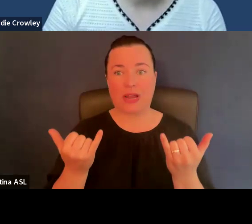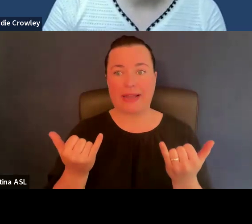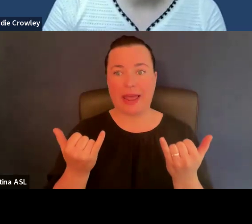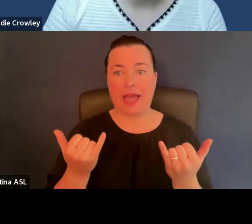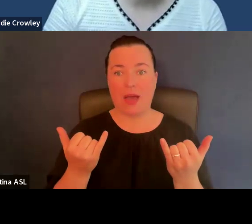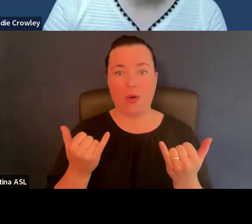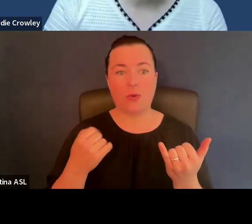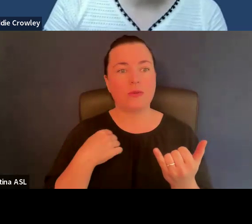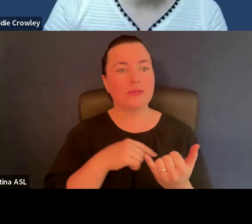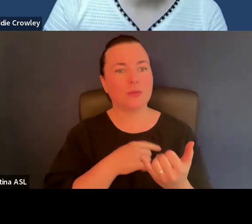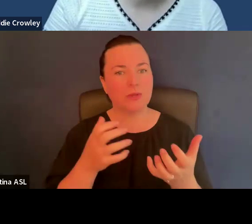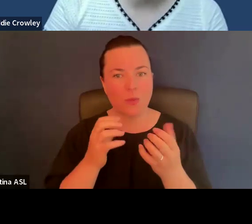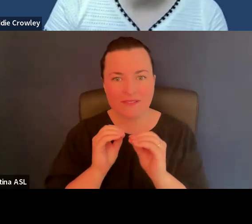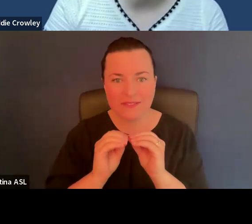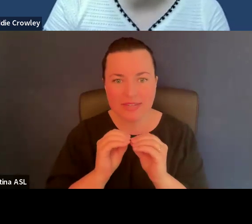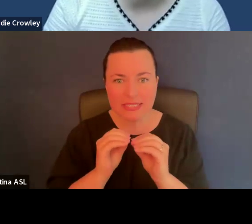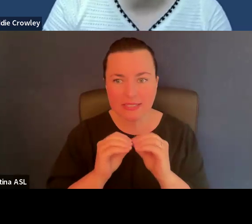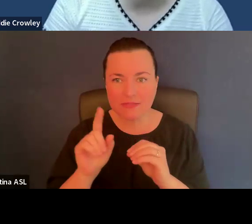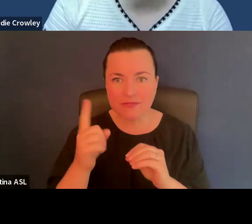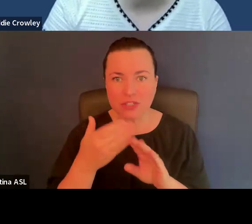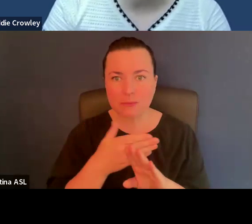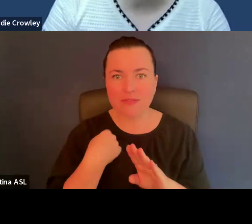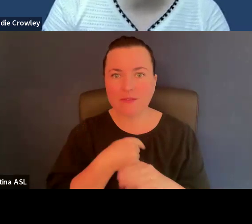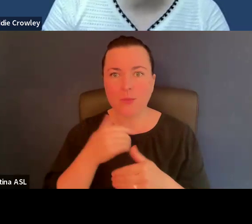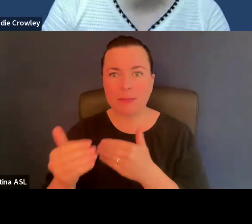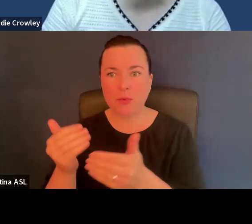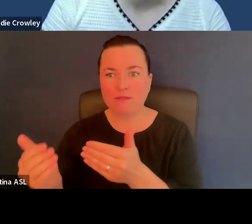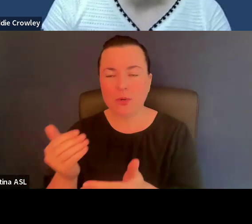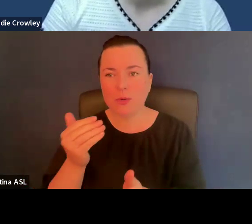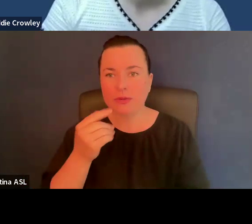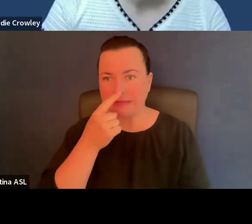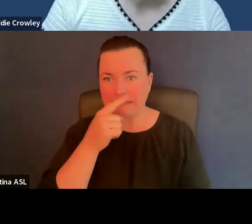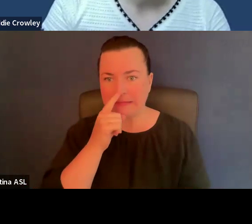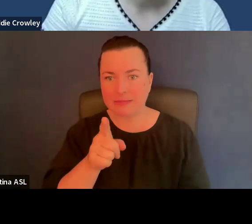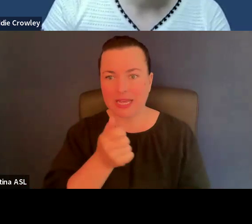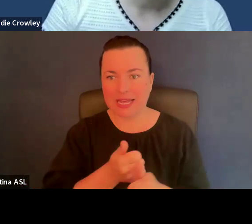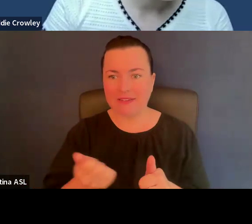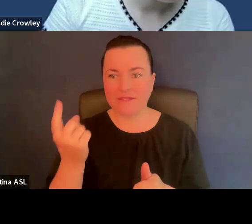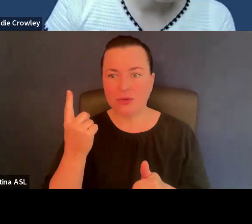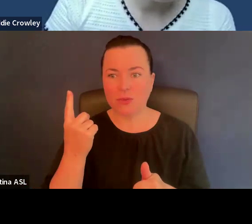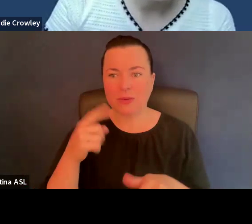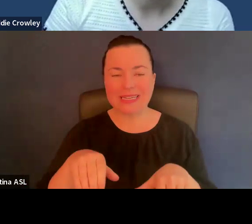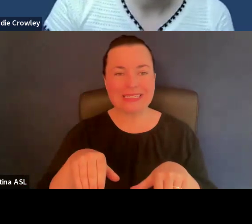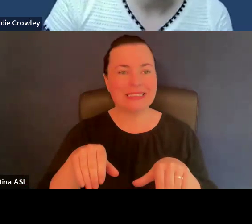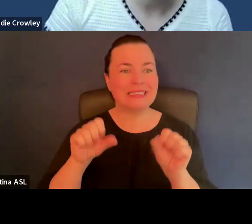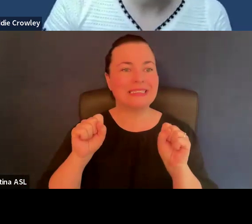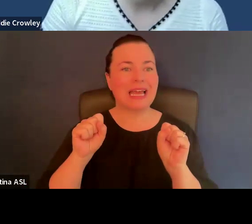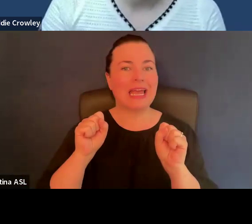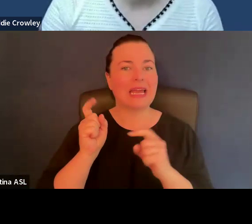So we just wanna get that fixed before we move forward. So if everybody can just take a beat, we're gonna get that fixed.